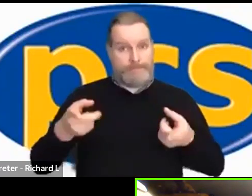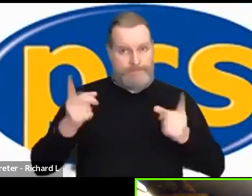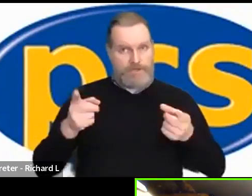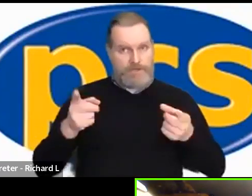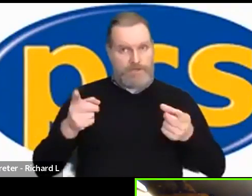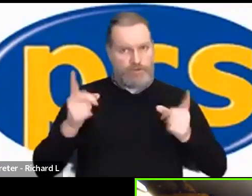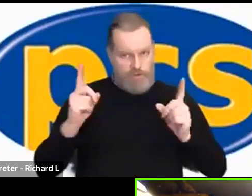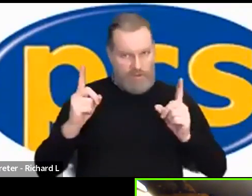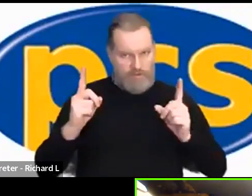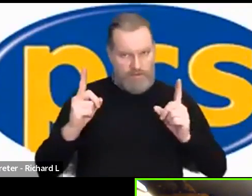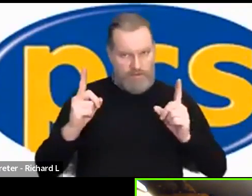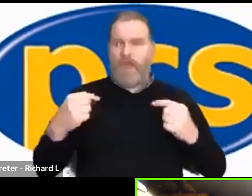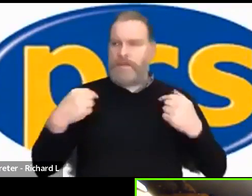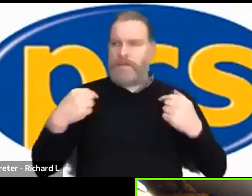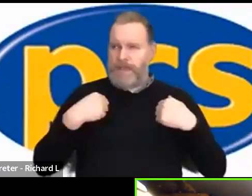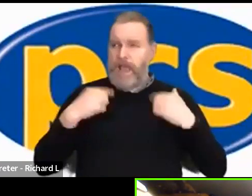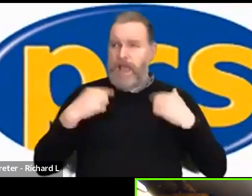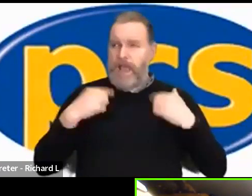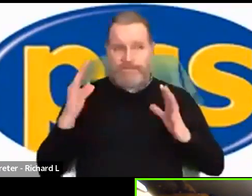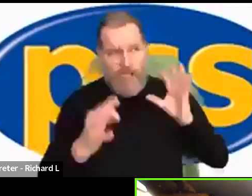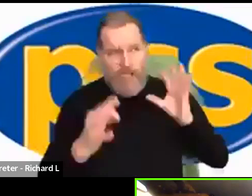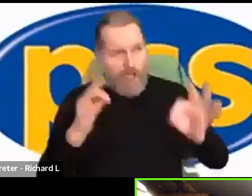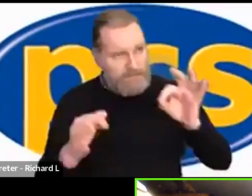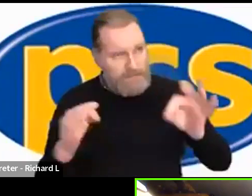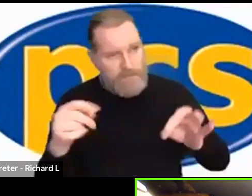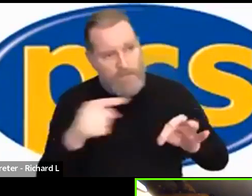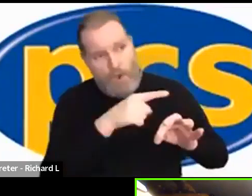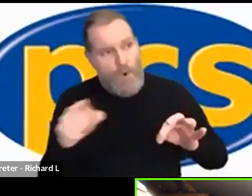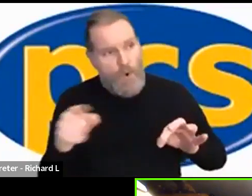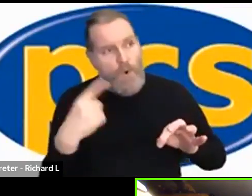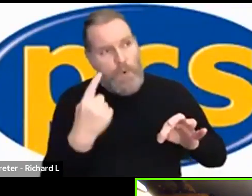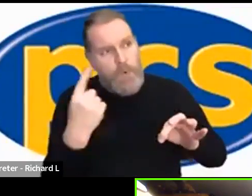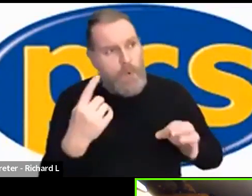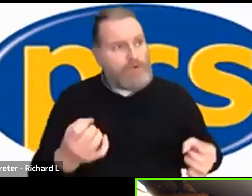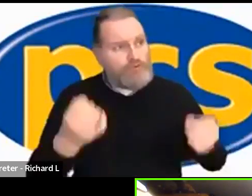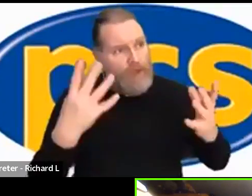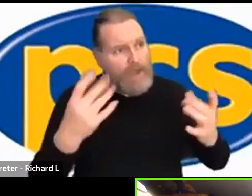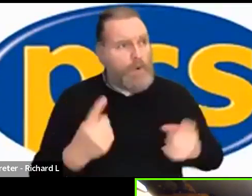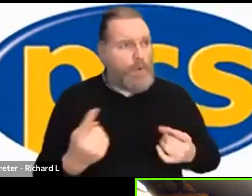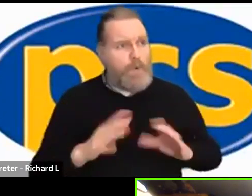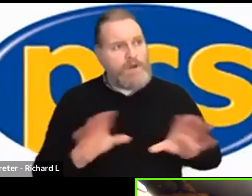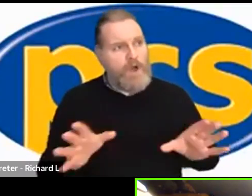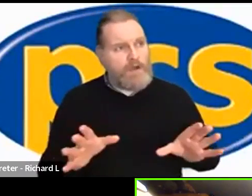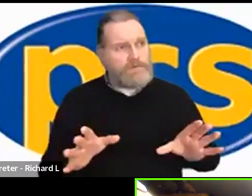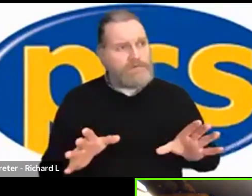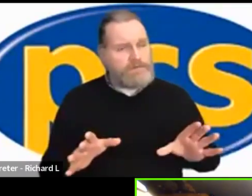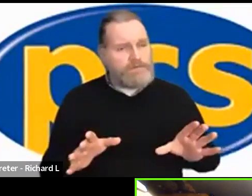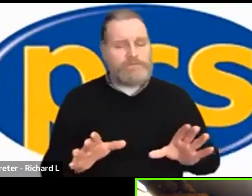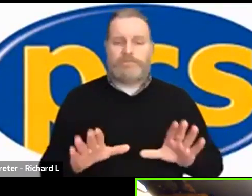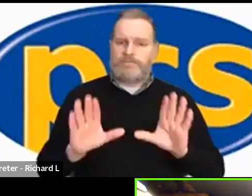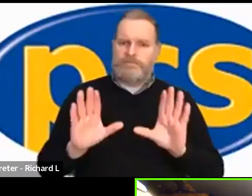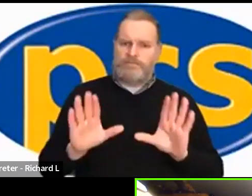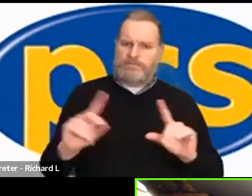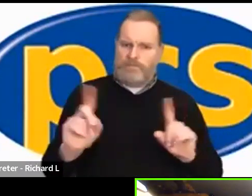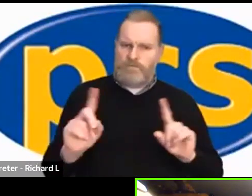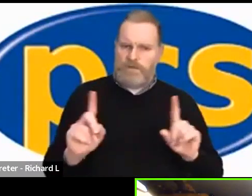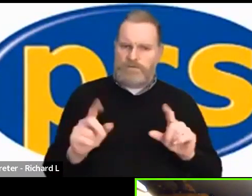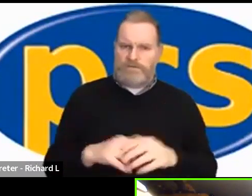saying as a line manager, I've been told I need to ask my staff , who will be on , who will be on strike on the first of first of February, and who will not Pcss Pcs.